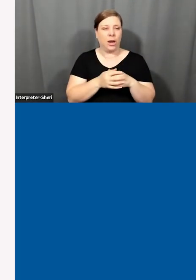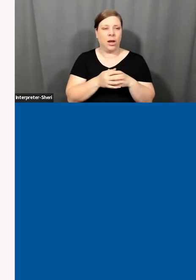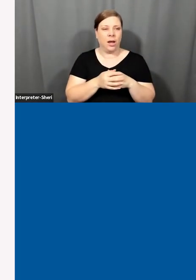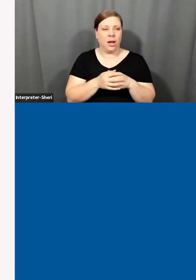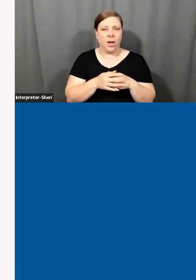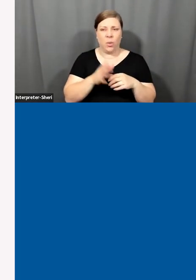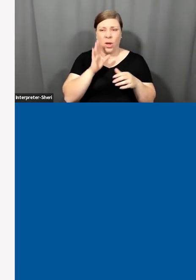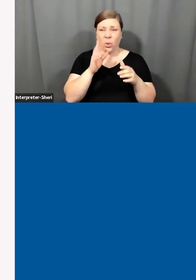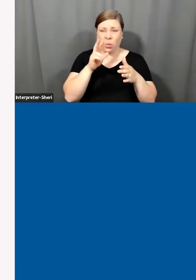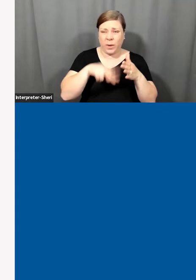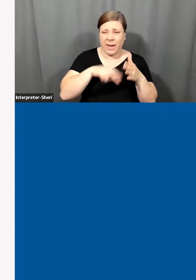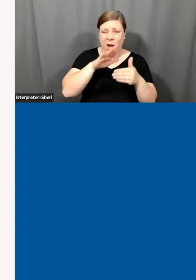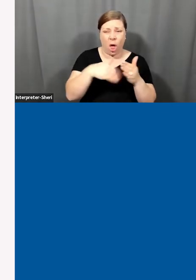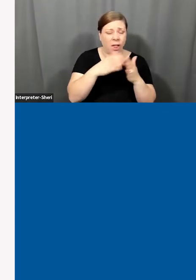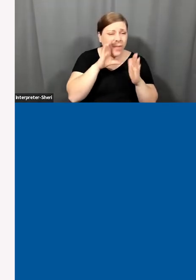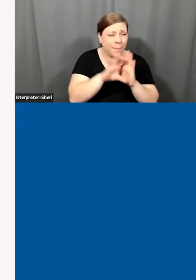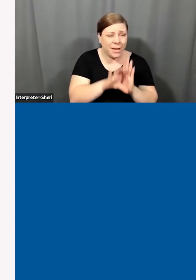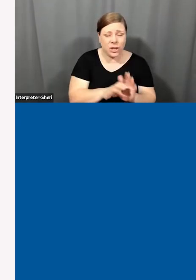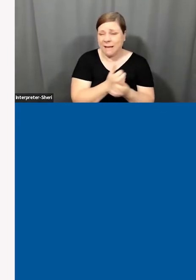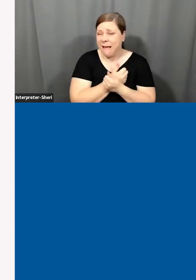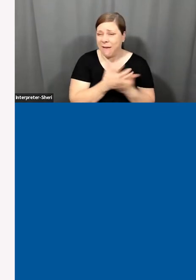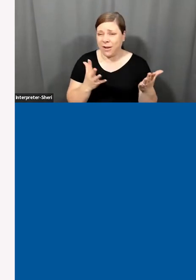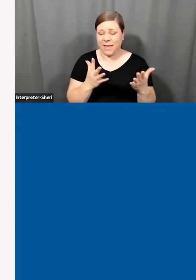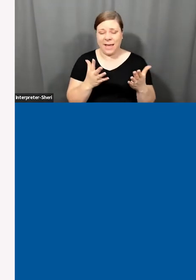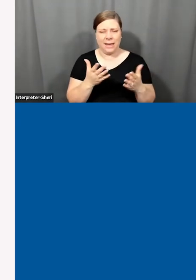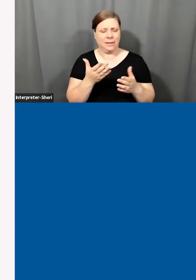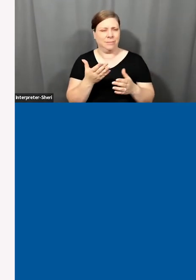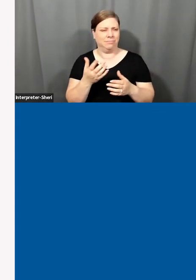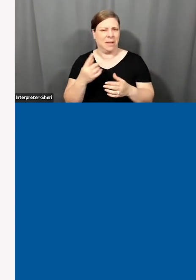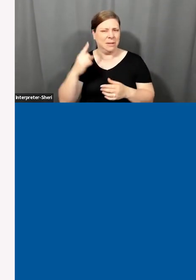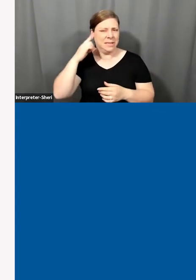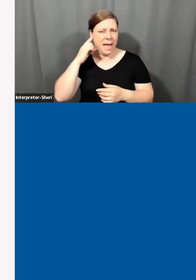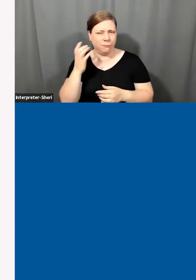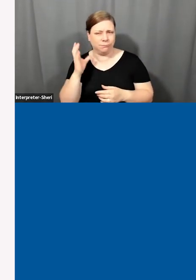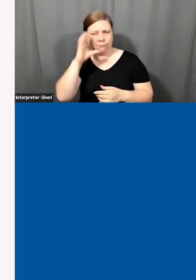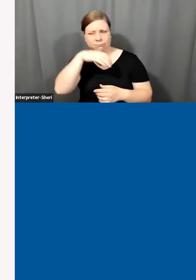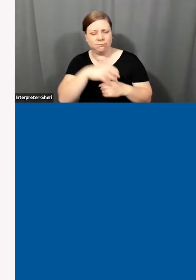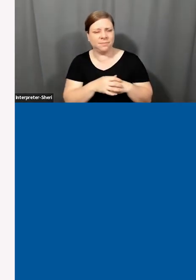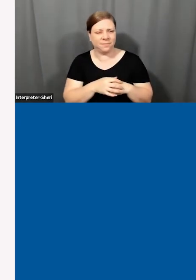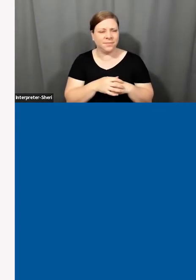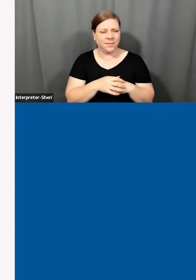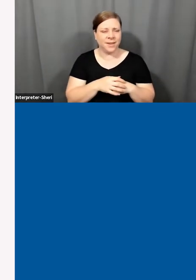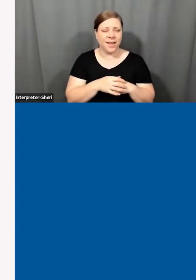when we're using italics and then bold and then uppercase, lowercase, all of these different things. It also makes it very hard to read.